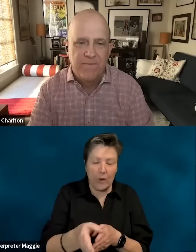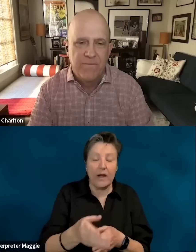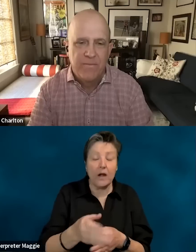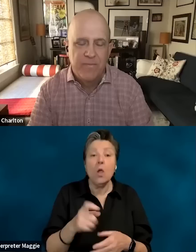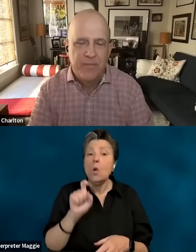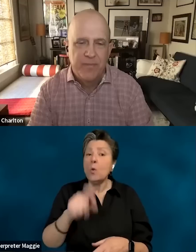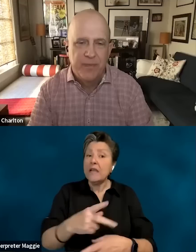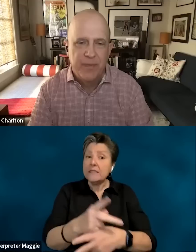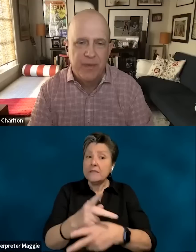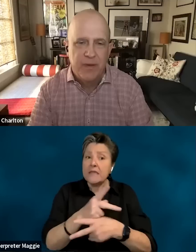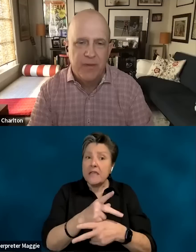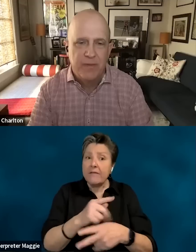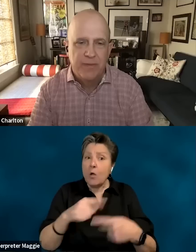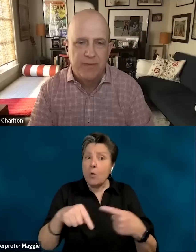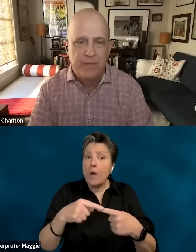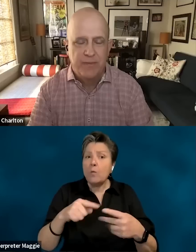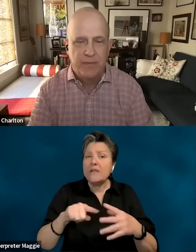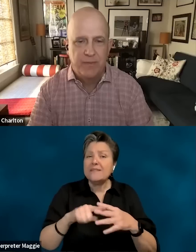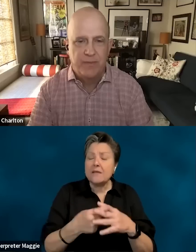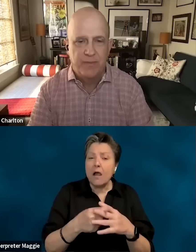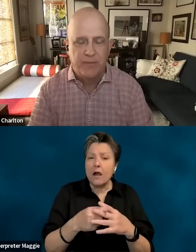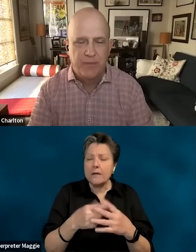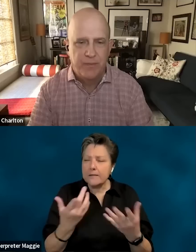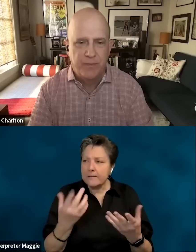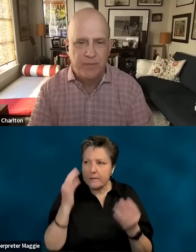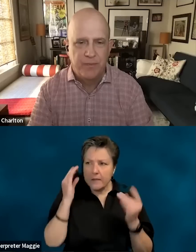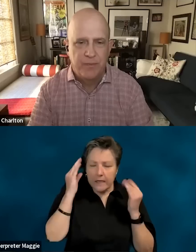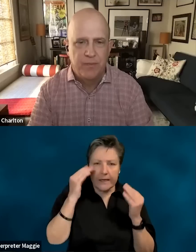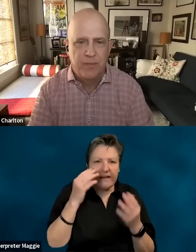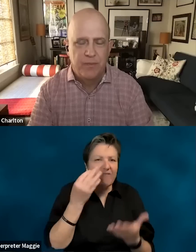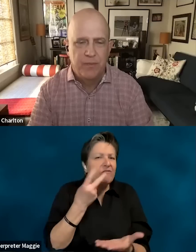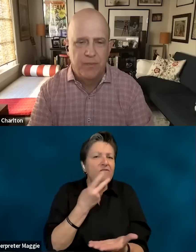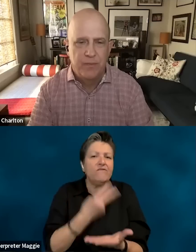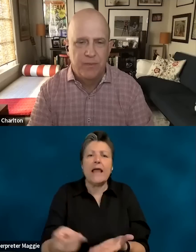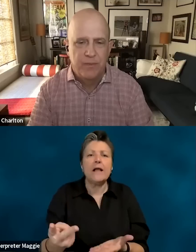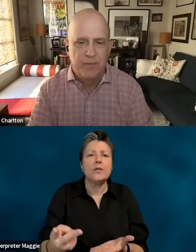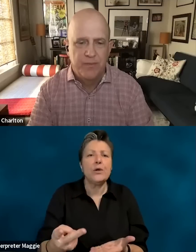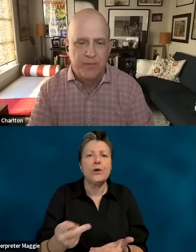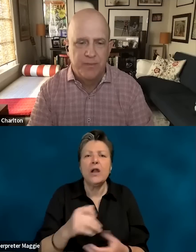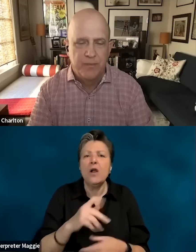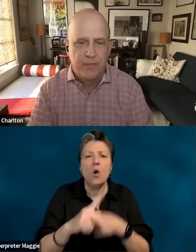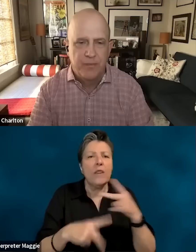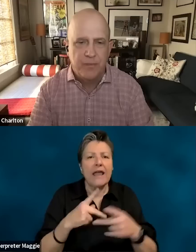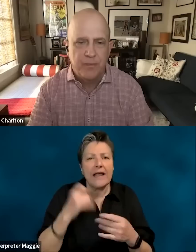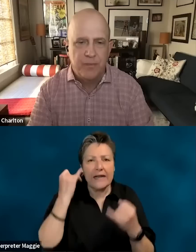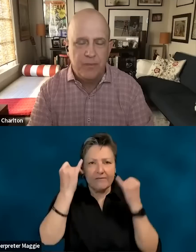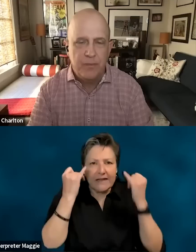when we start associating like failure or those type of like ideas with our identity.